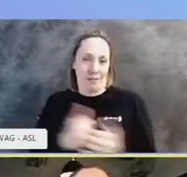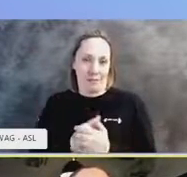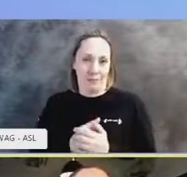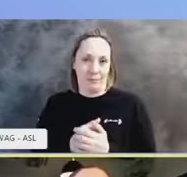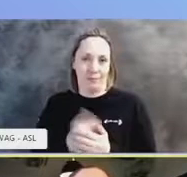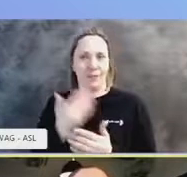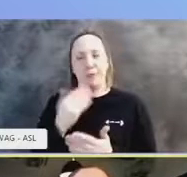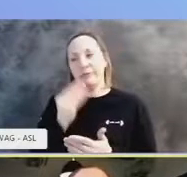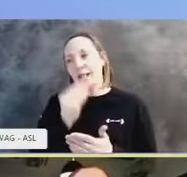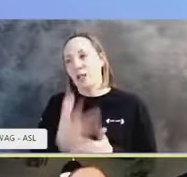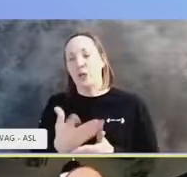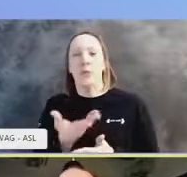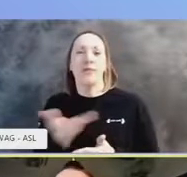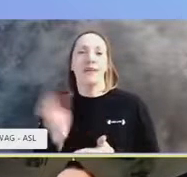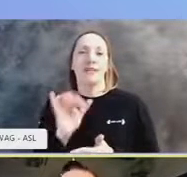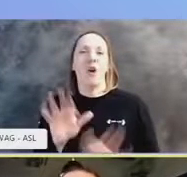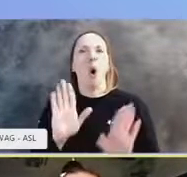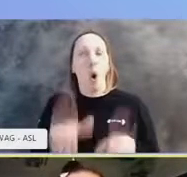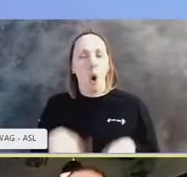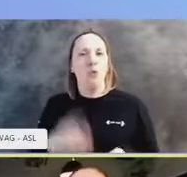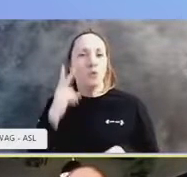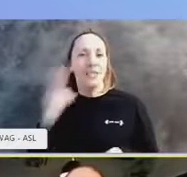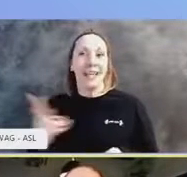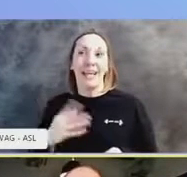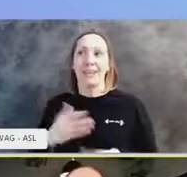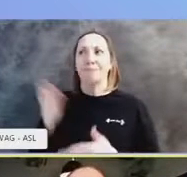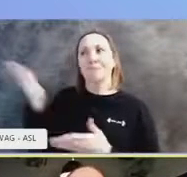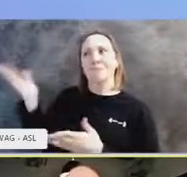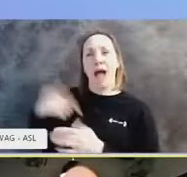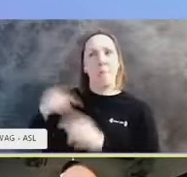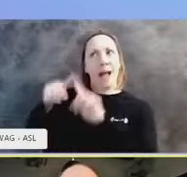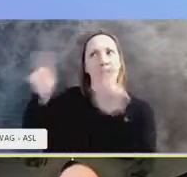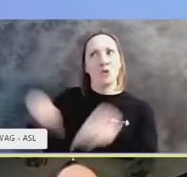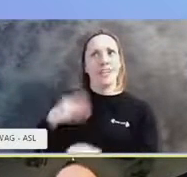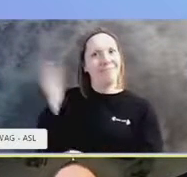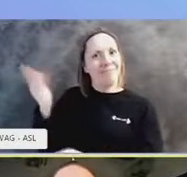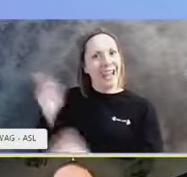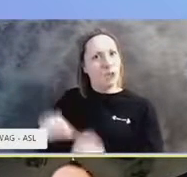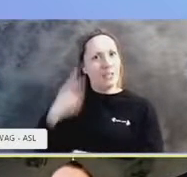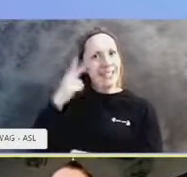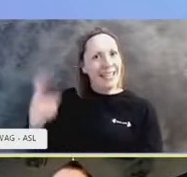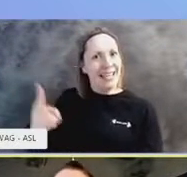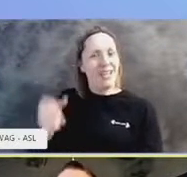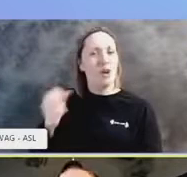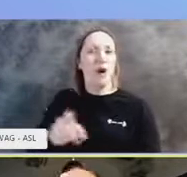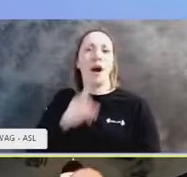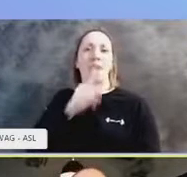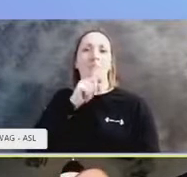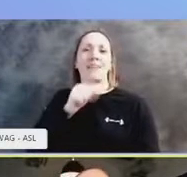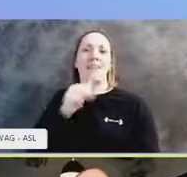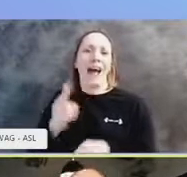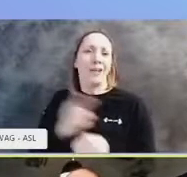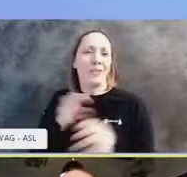of presentations where people made assumptions about a lot of things. Telling you things like, as you can see on my